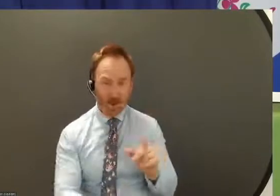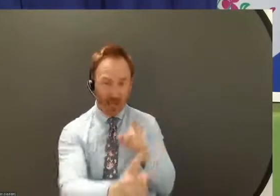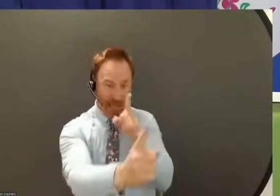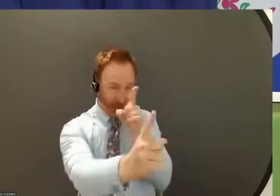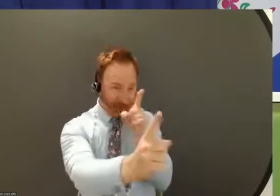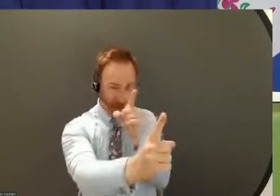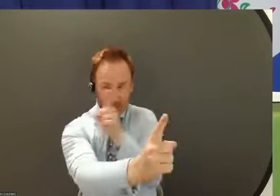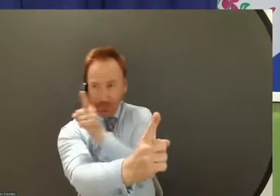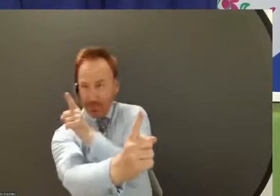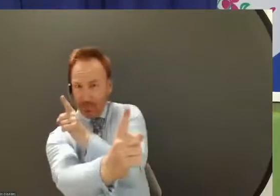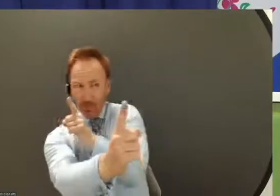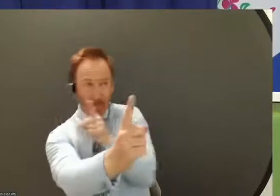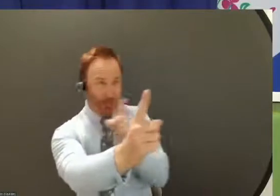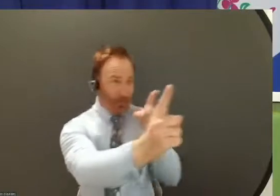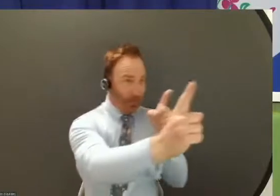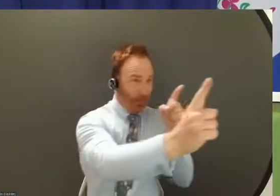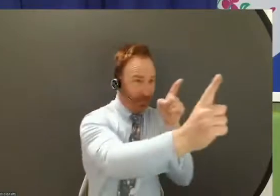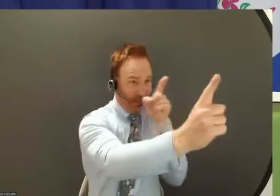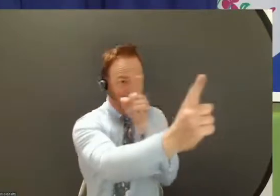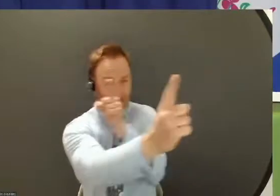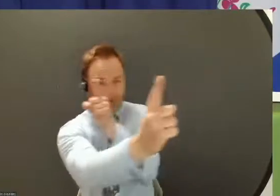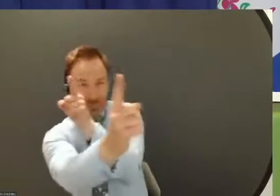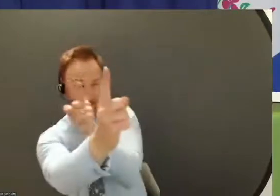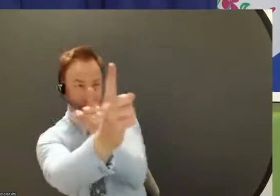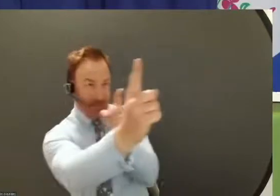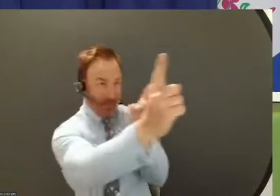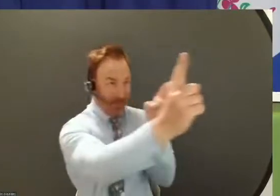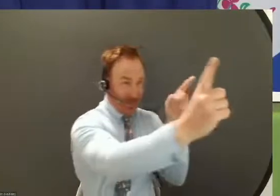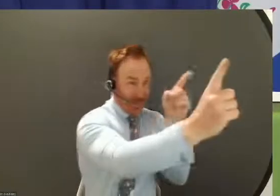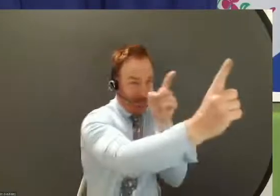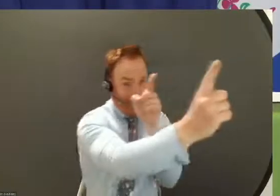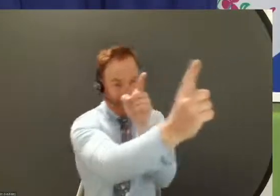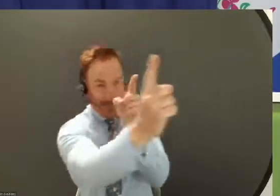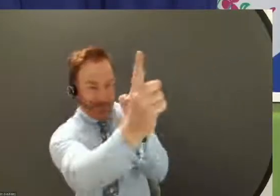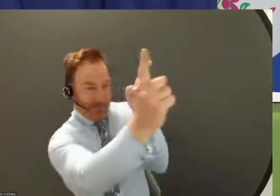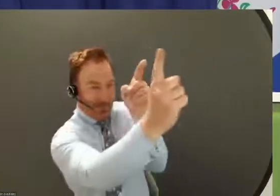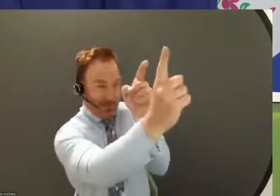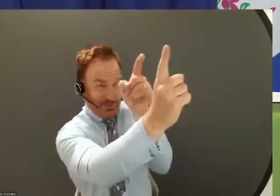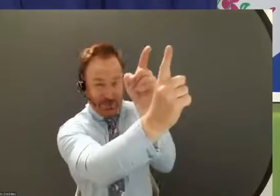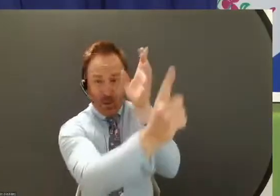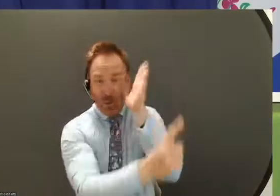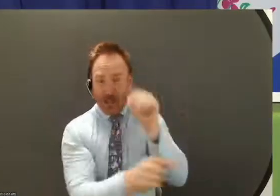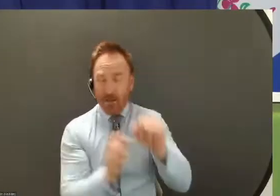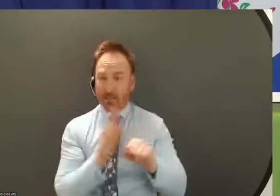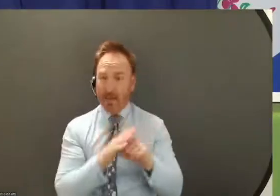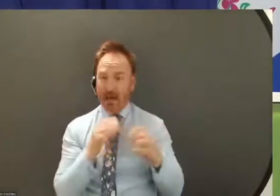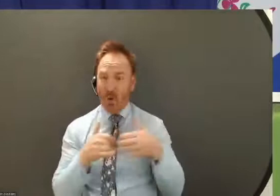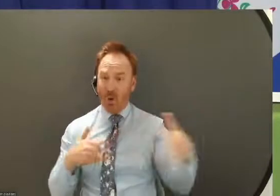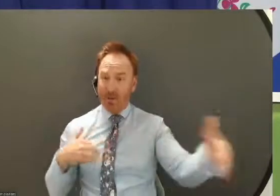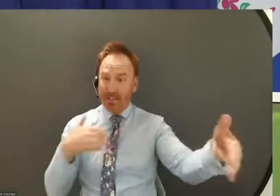that Rockyview shift to endemic.